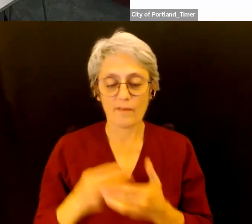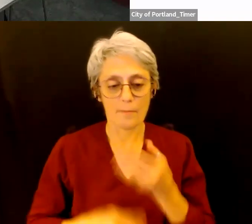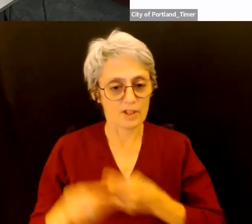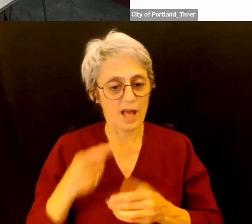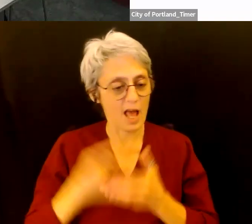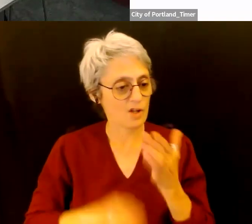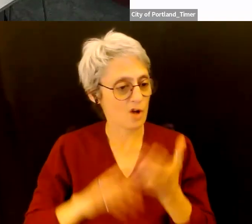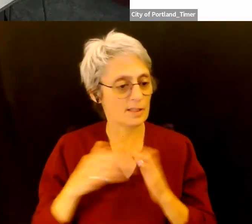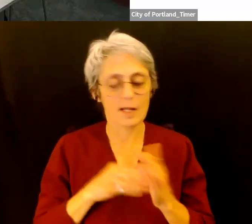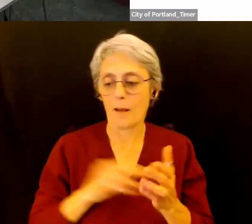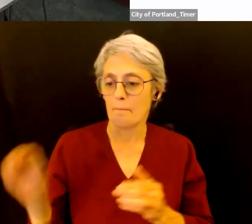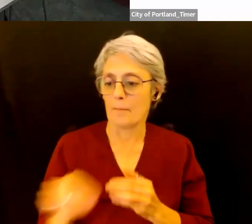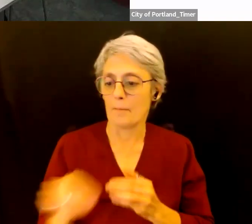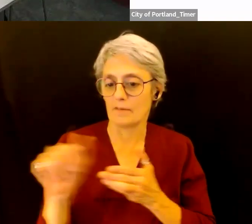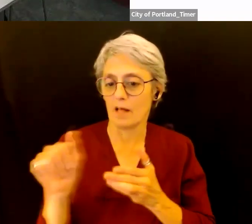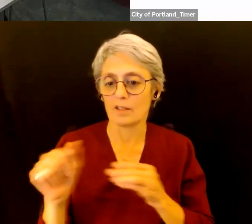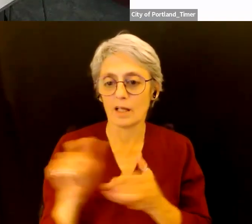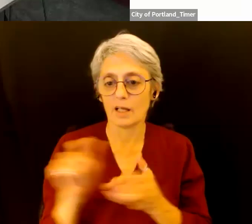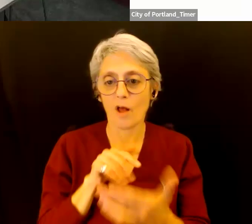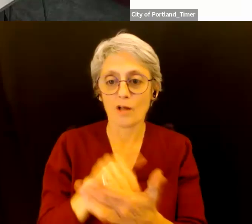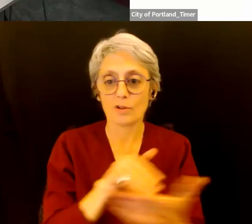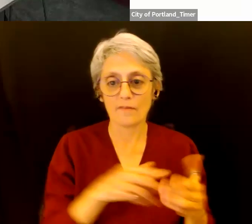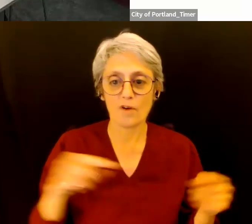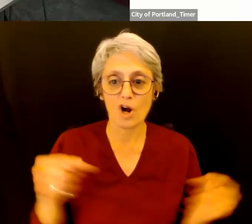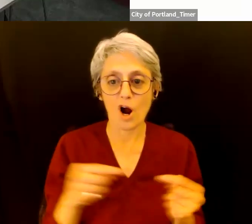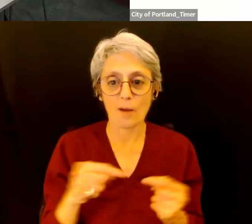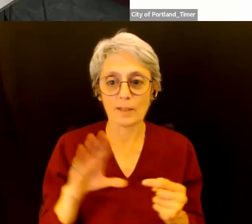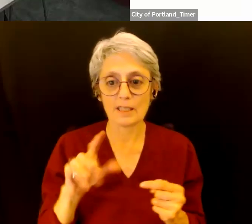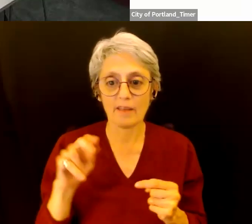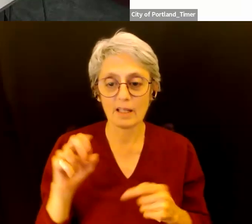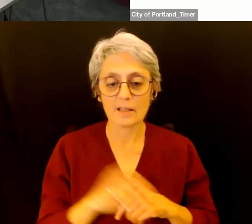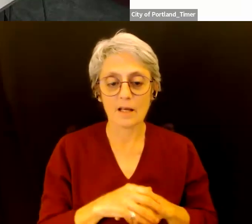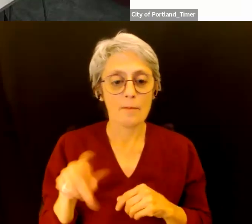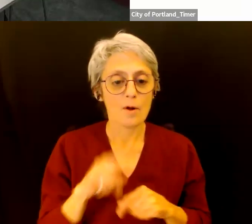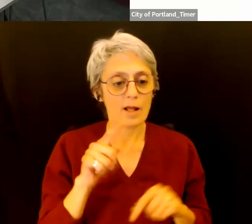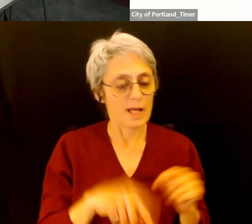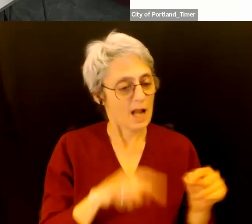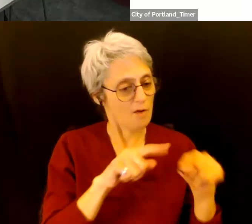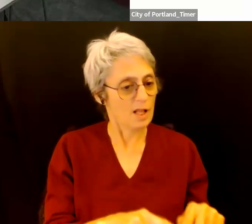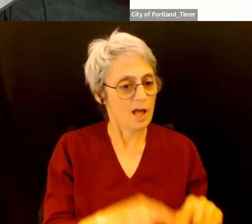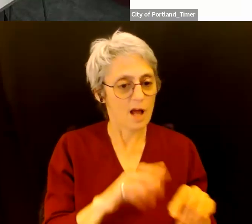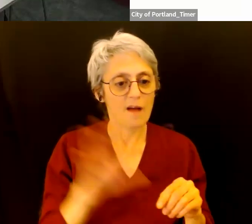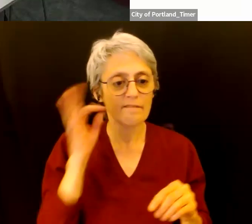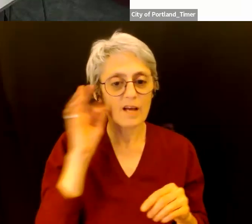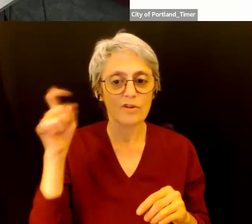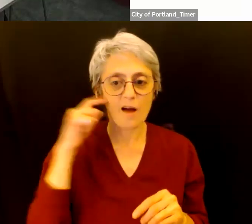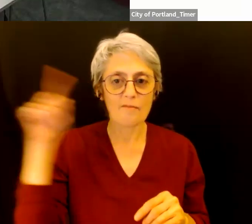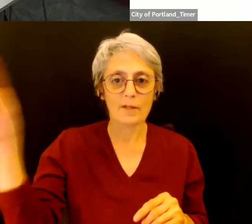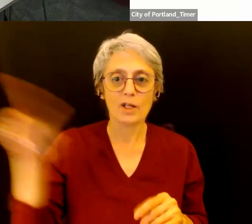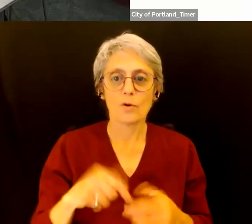In lawsuits for harming civilians. Portland cannot rely on the federal government to help or protect us anymore.